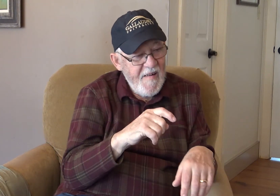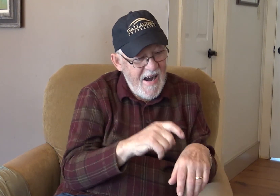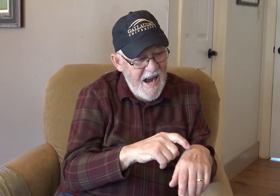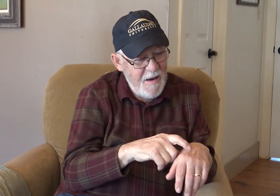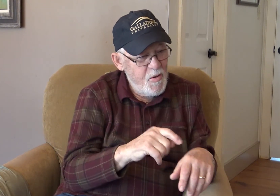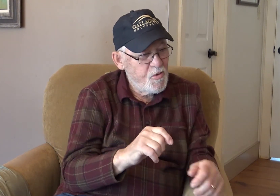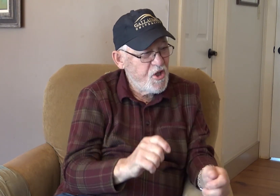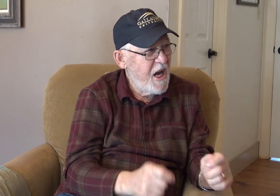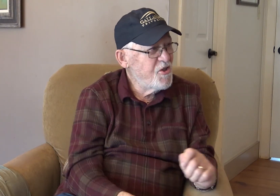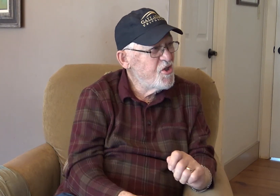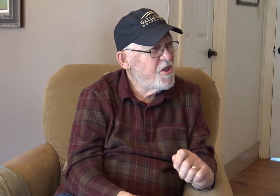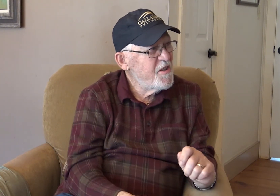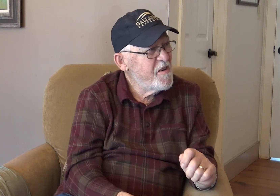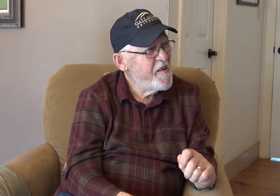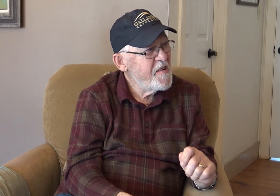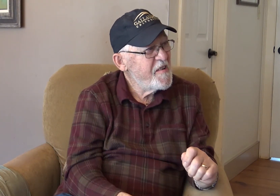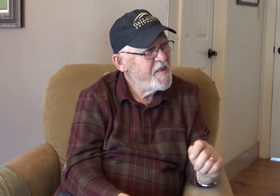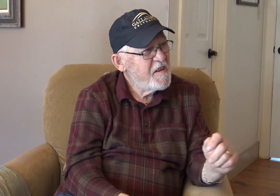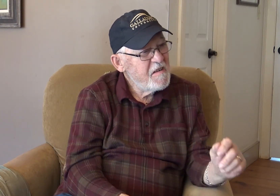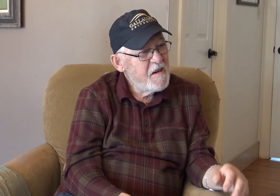It was the time to change.